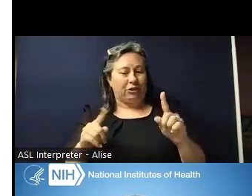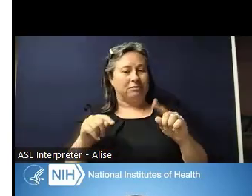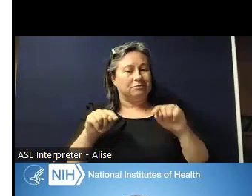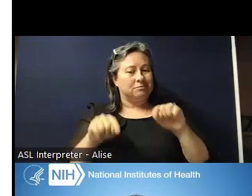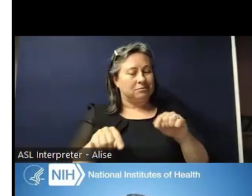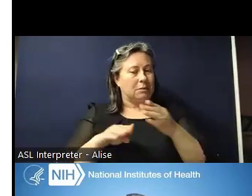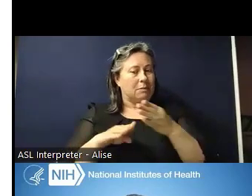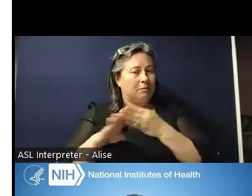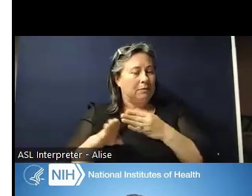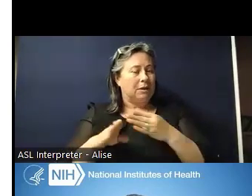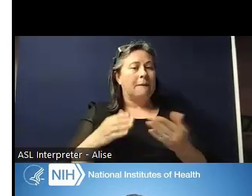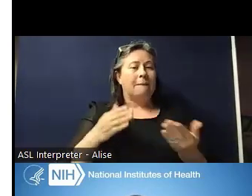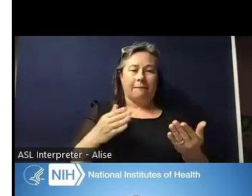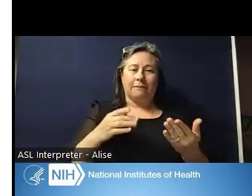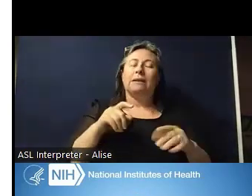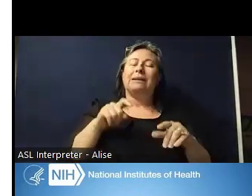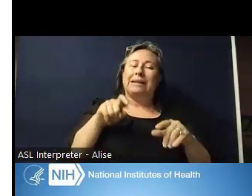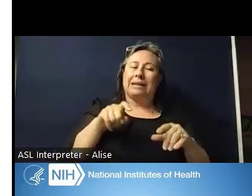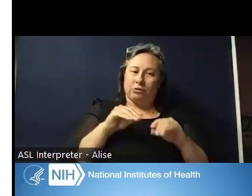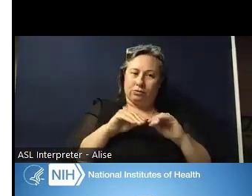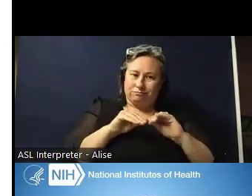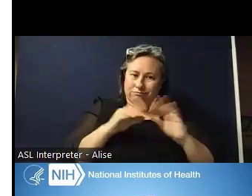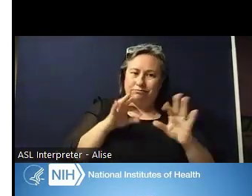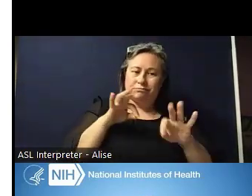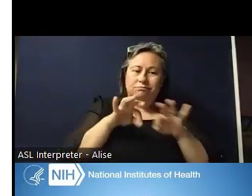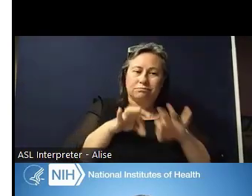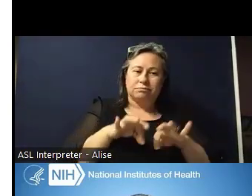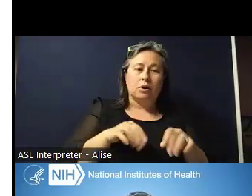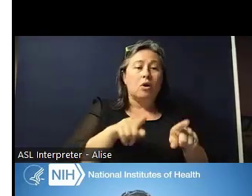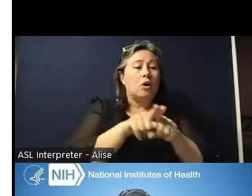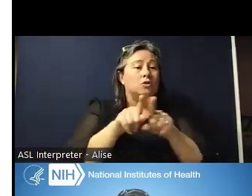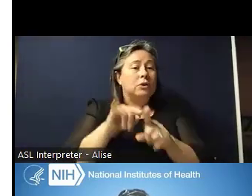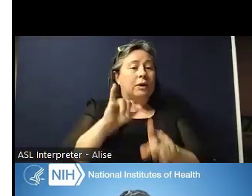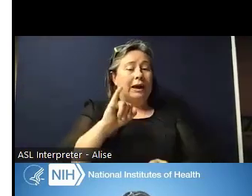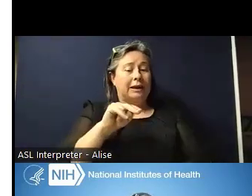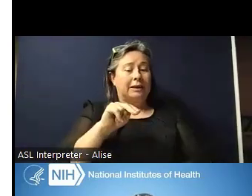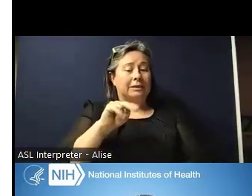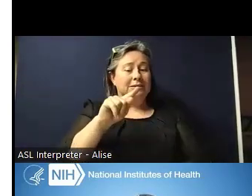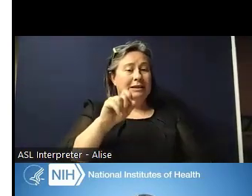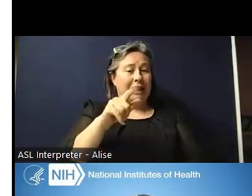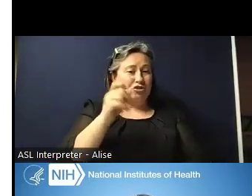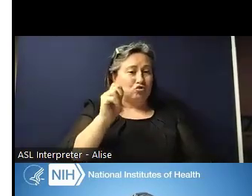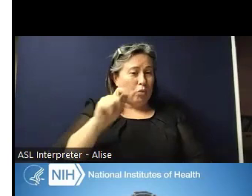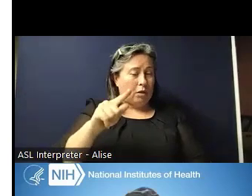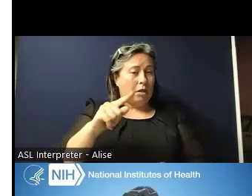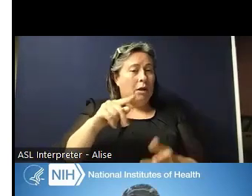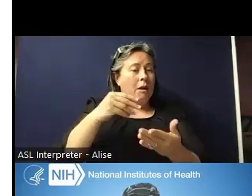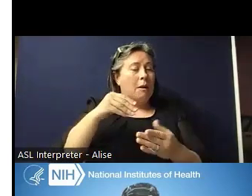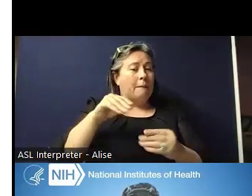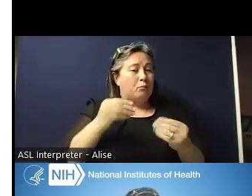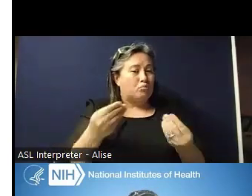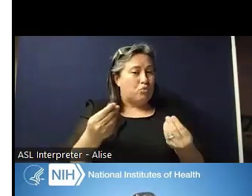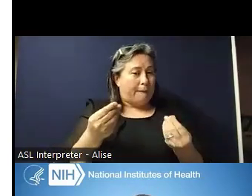We also want to make sure that intellectual property and the security and confidentiality thereof